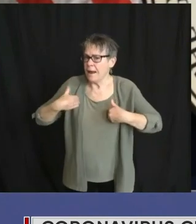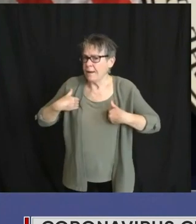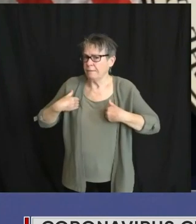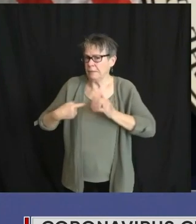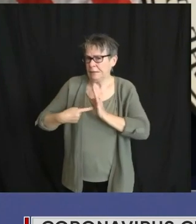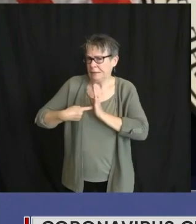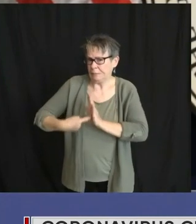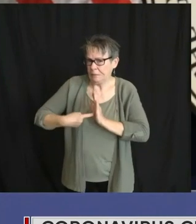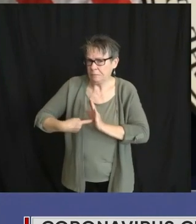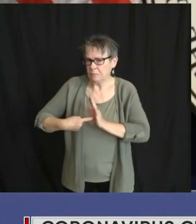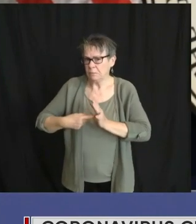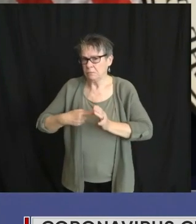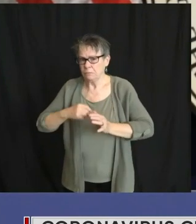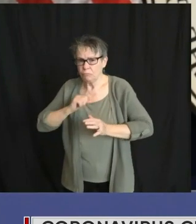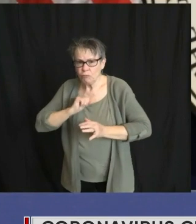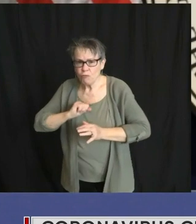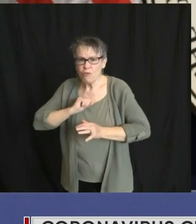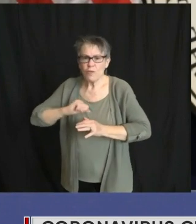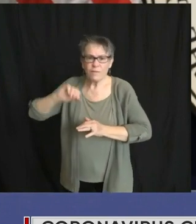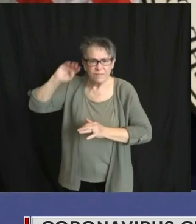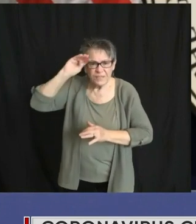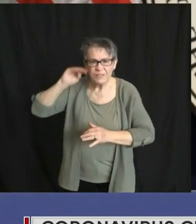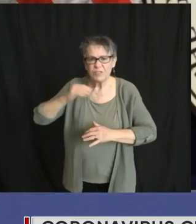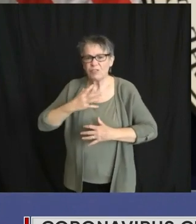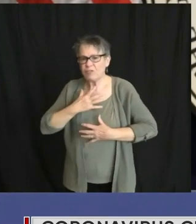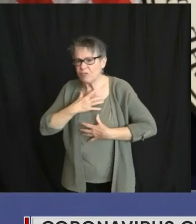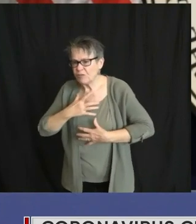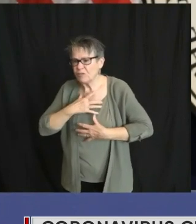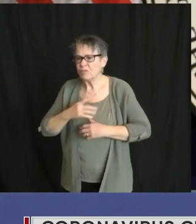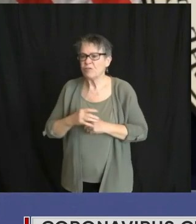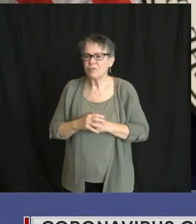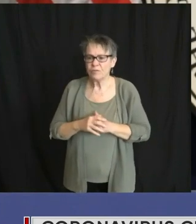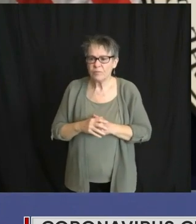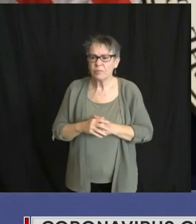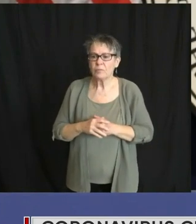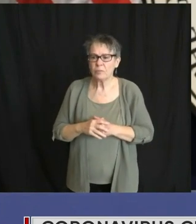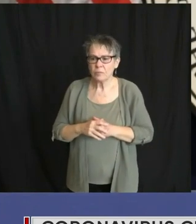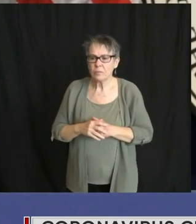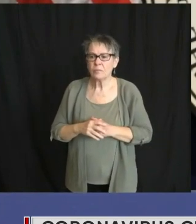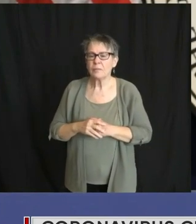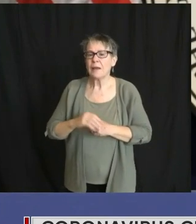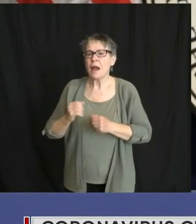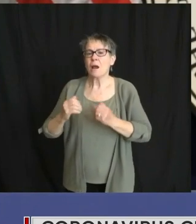ALWAYS TRY TO FOLLOW-UP IN